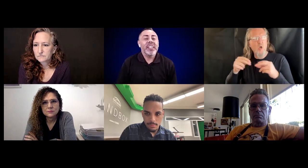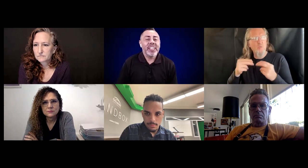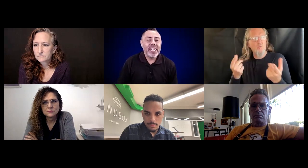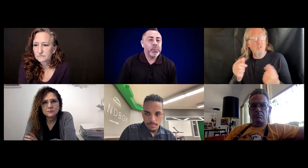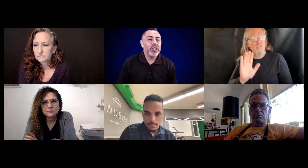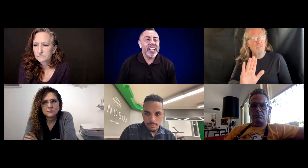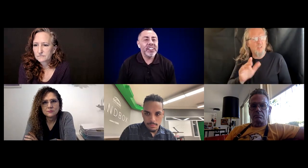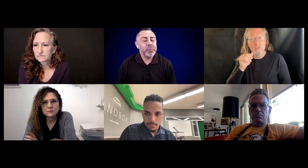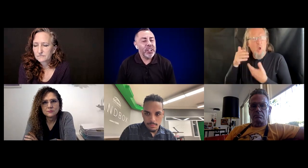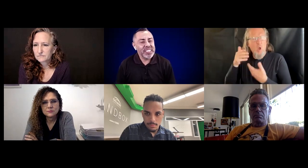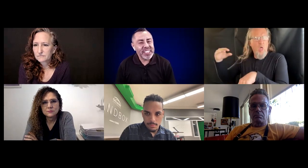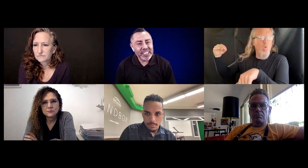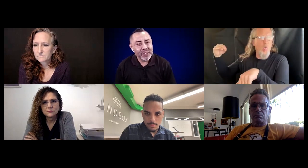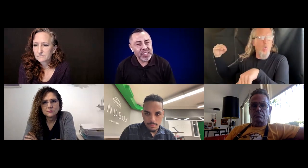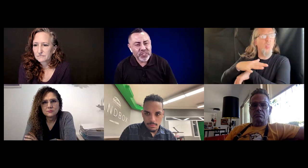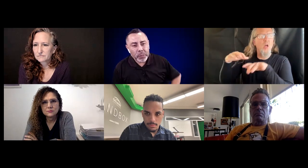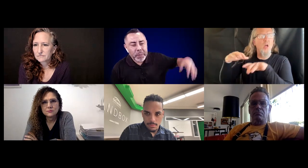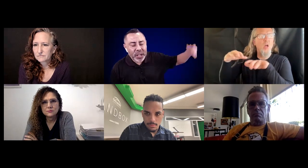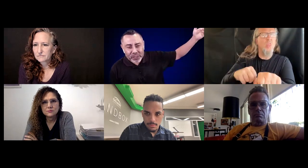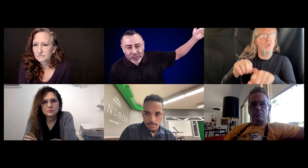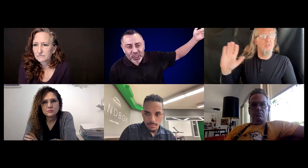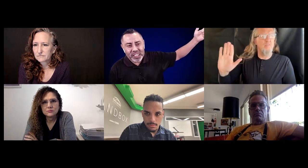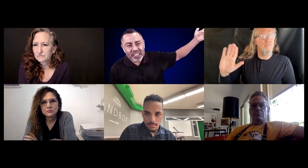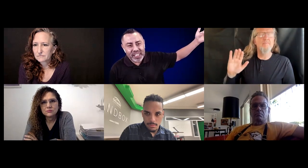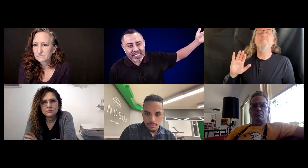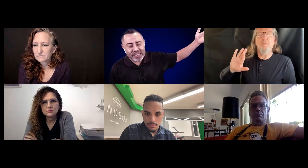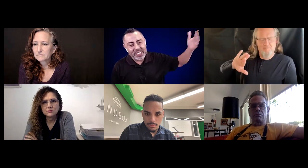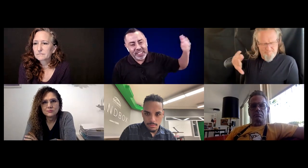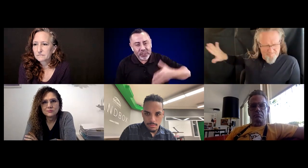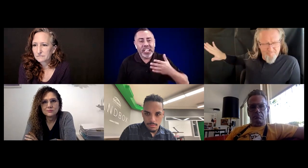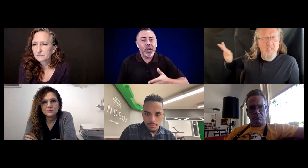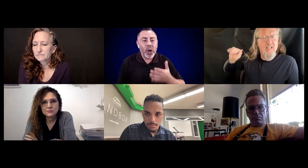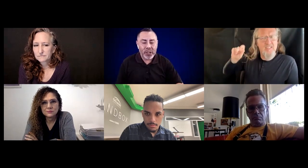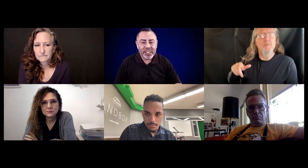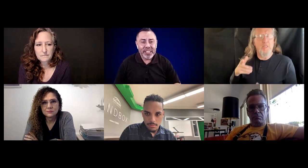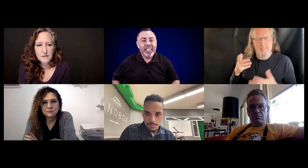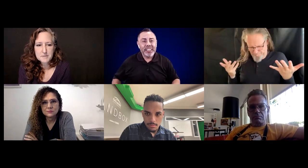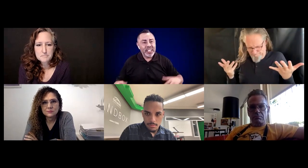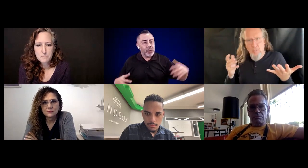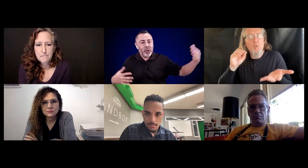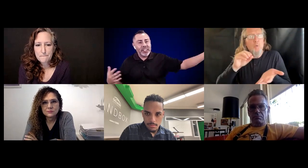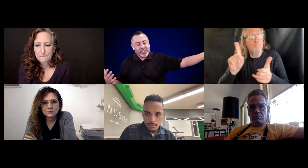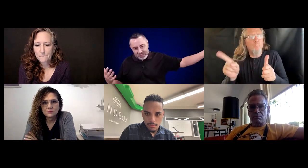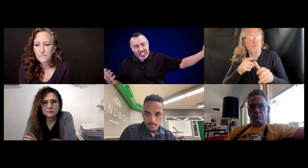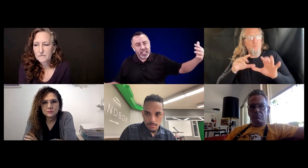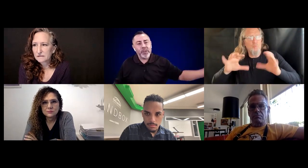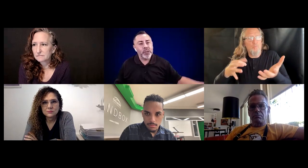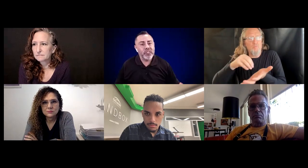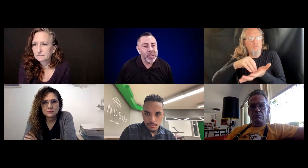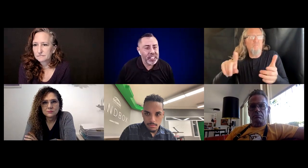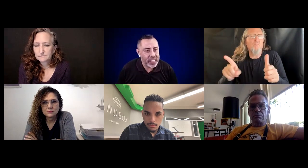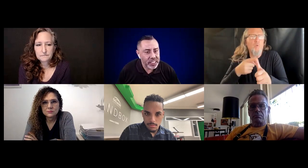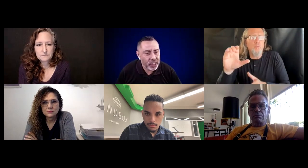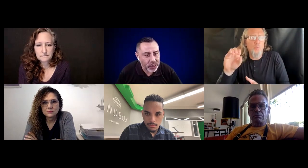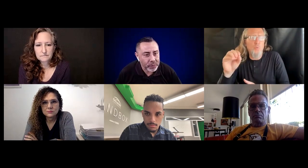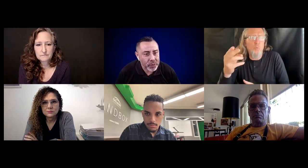They're in Nicaragua. They didn't want this influence from an outside country.